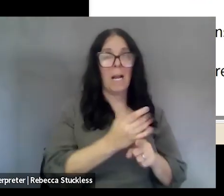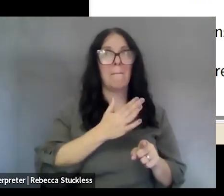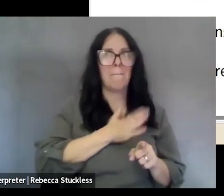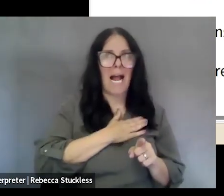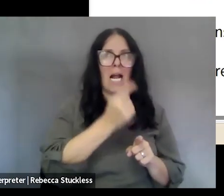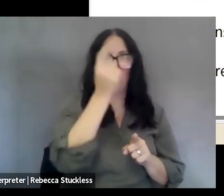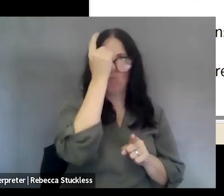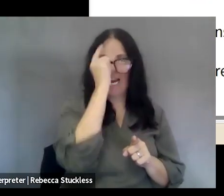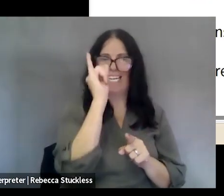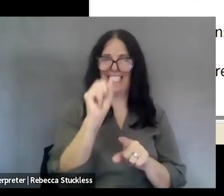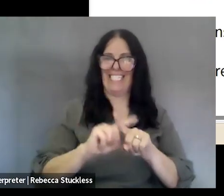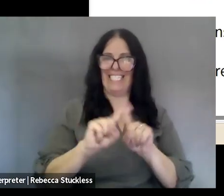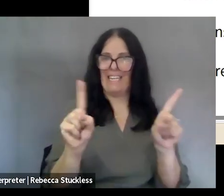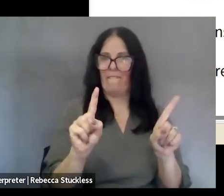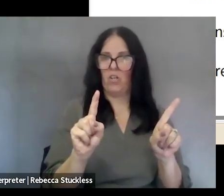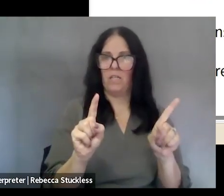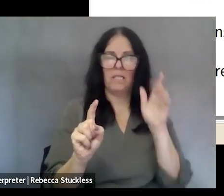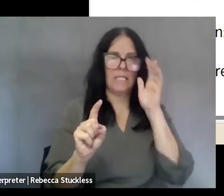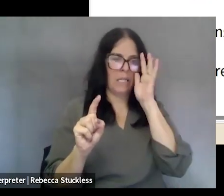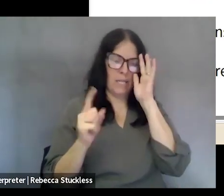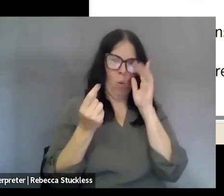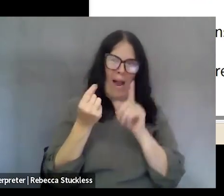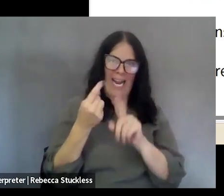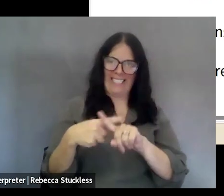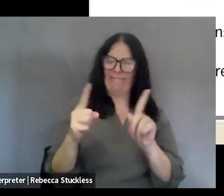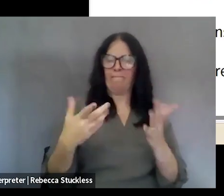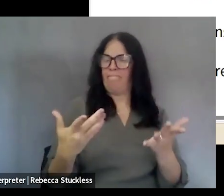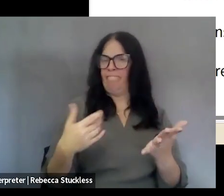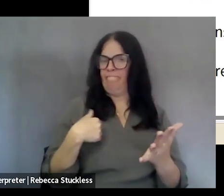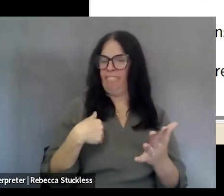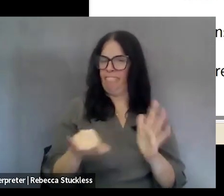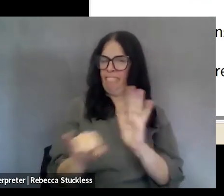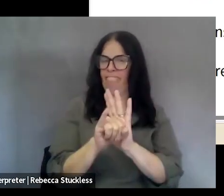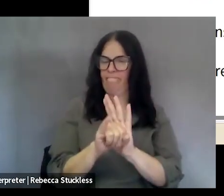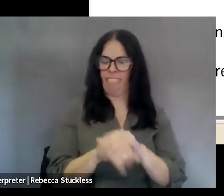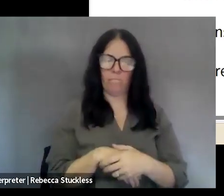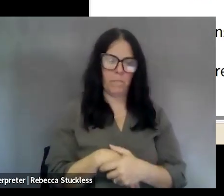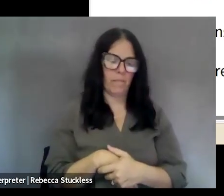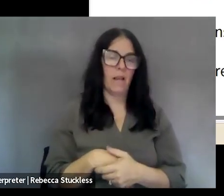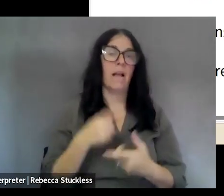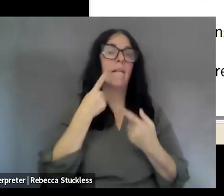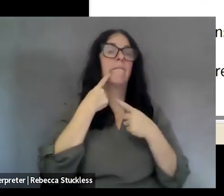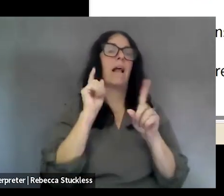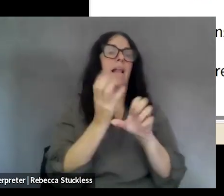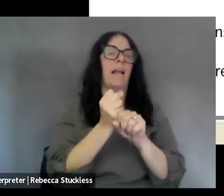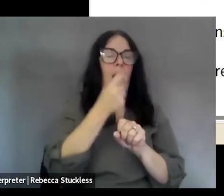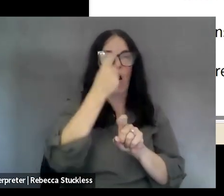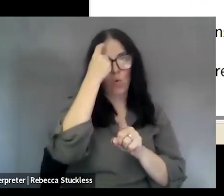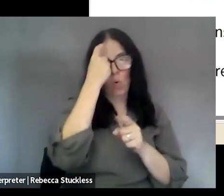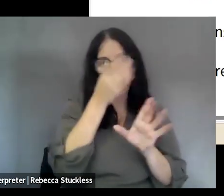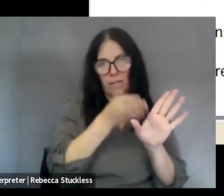don't understand what's different," and I finally was able to get neuropsychological testing which